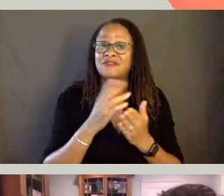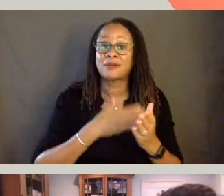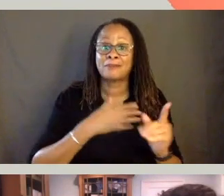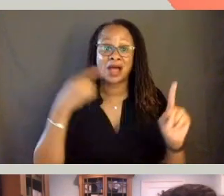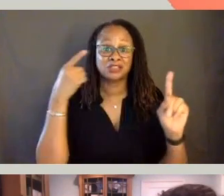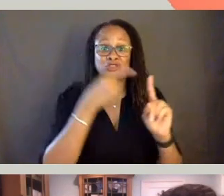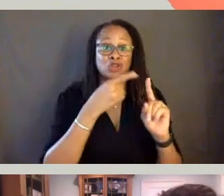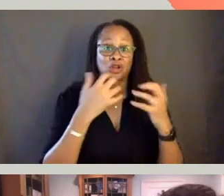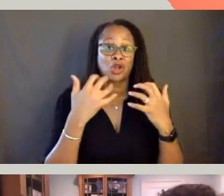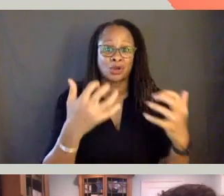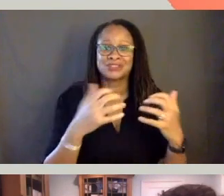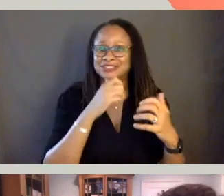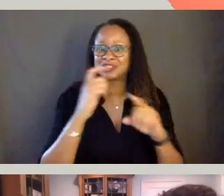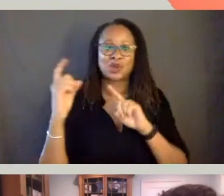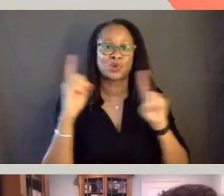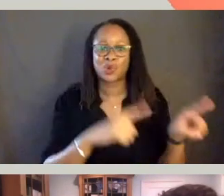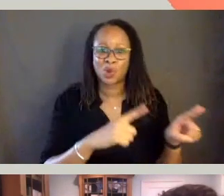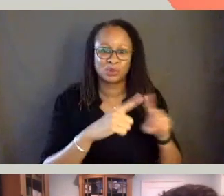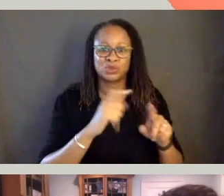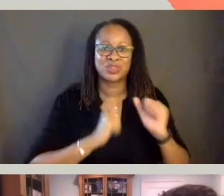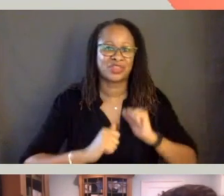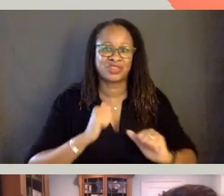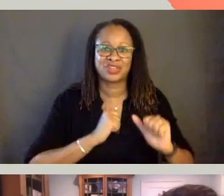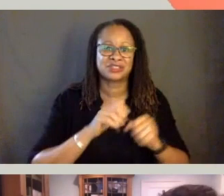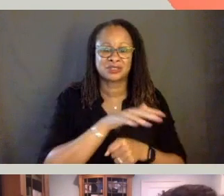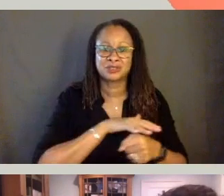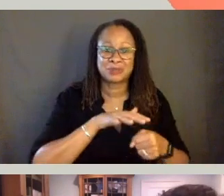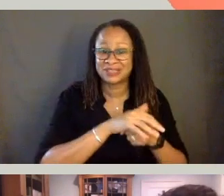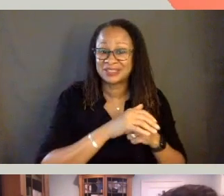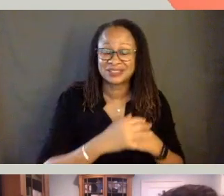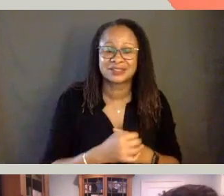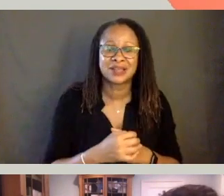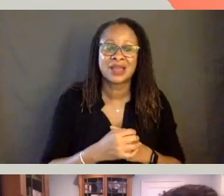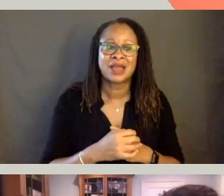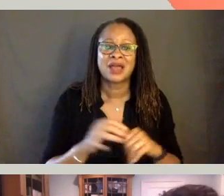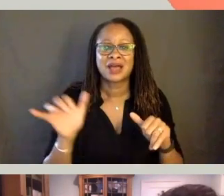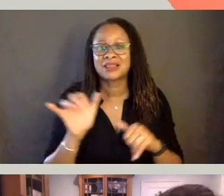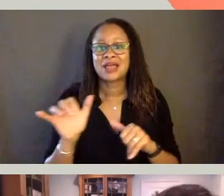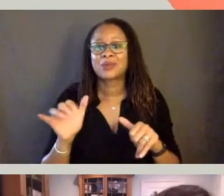in theatrical space and the we do in the documentary space.